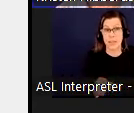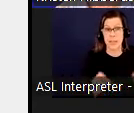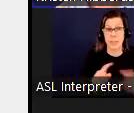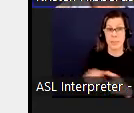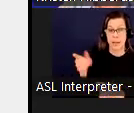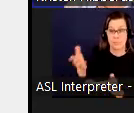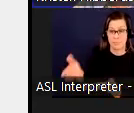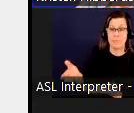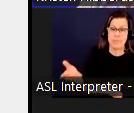Thank you, Brad.